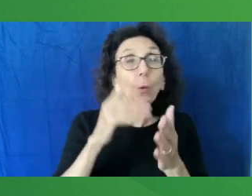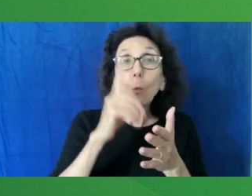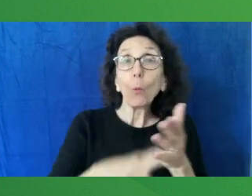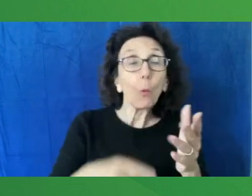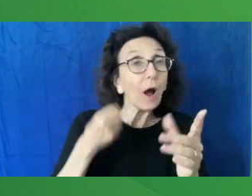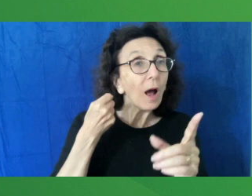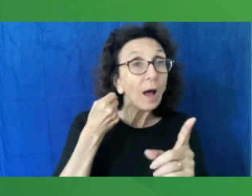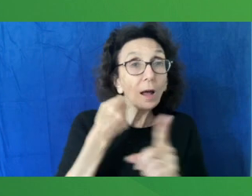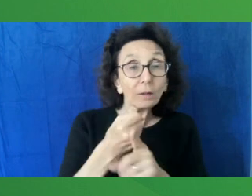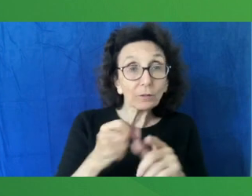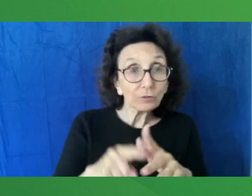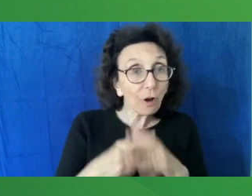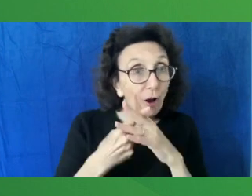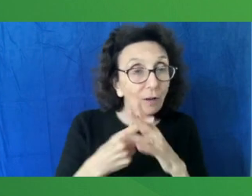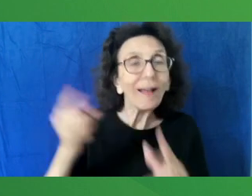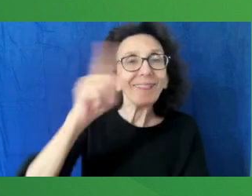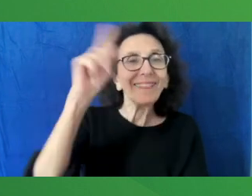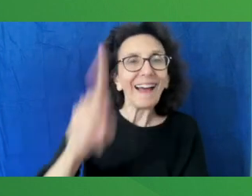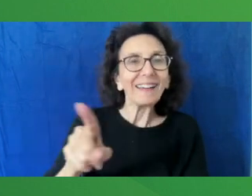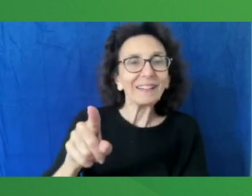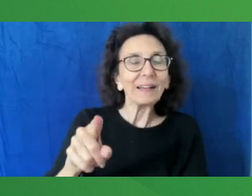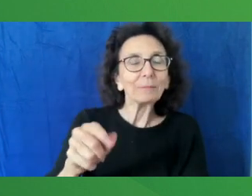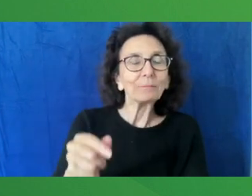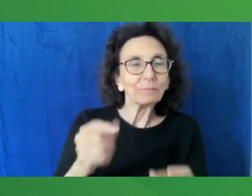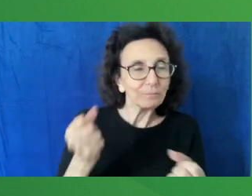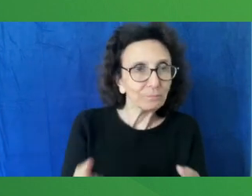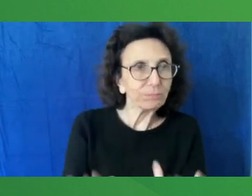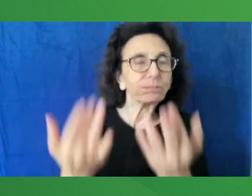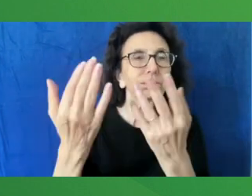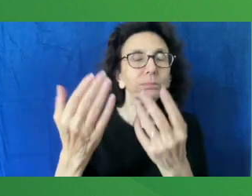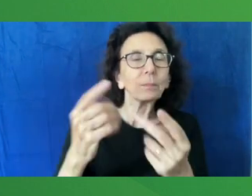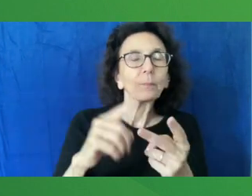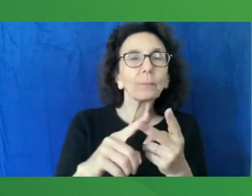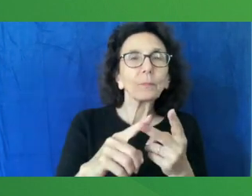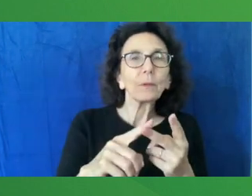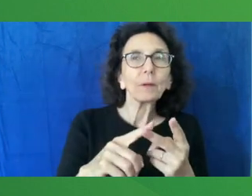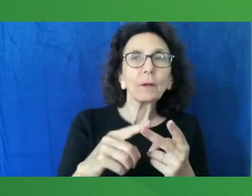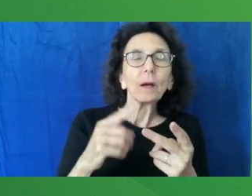If there's more structures, there's more deaths.